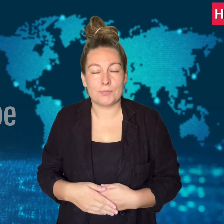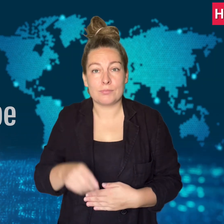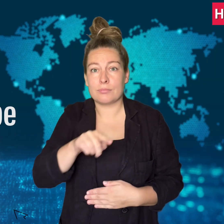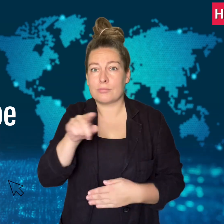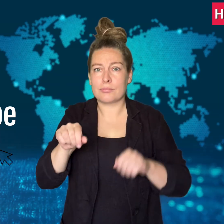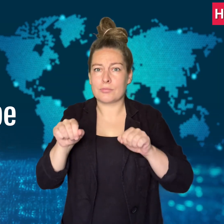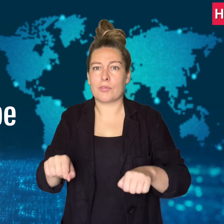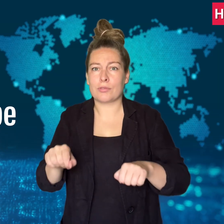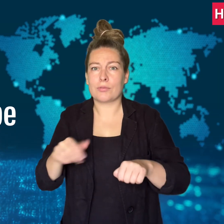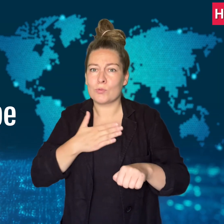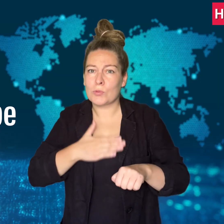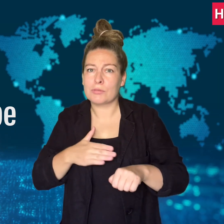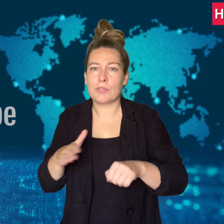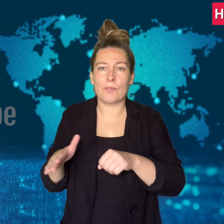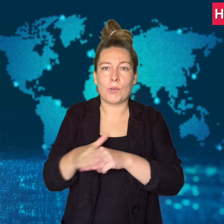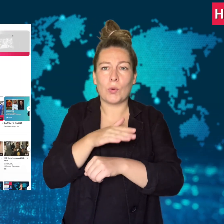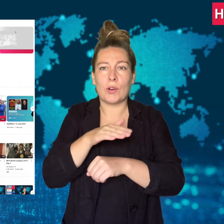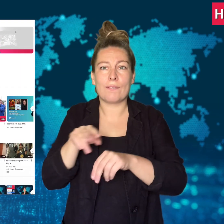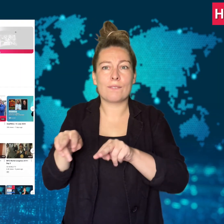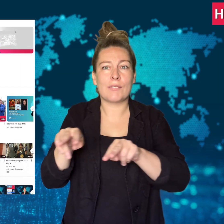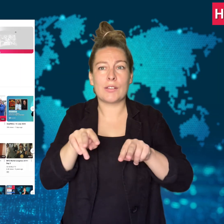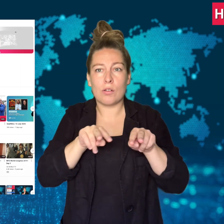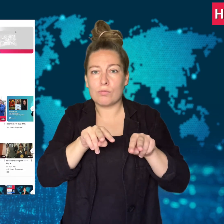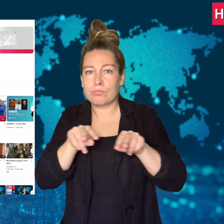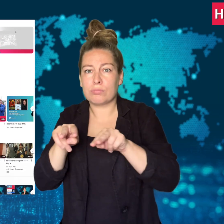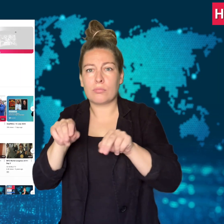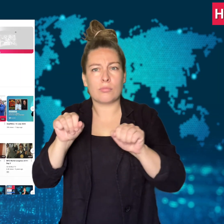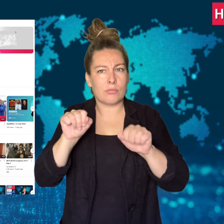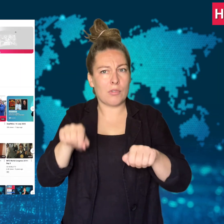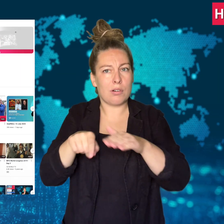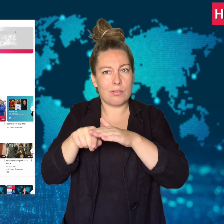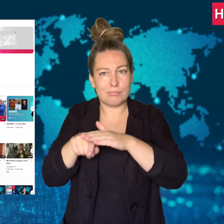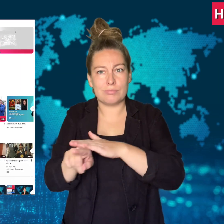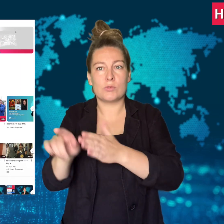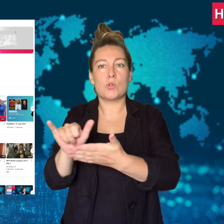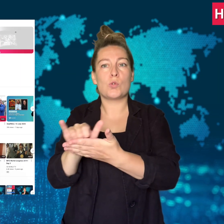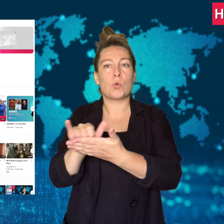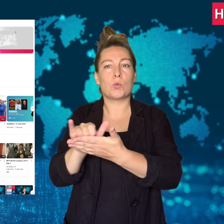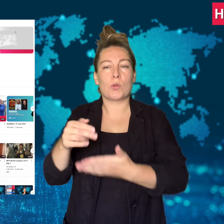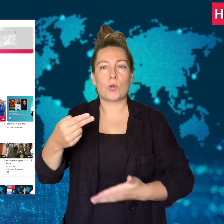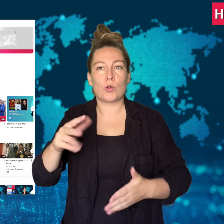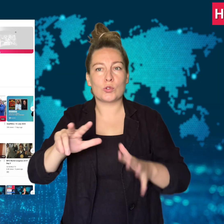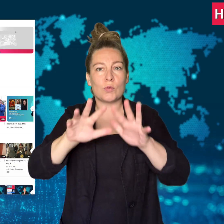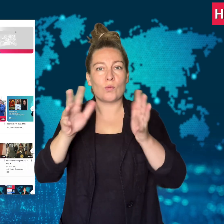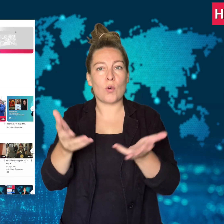You can watch the full video with all headlines on YouTube "H3 World TV"